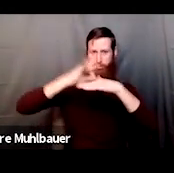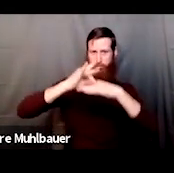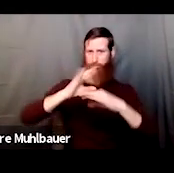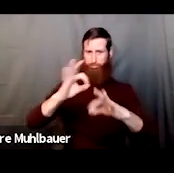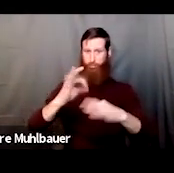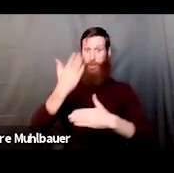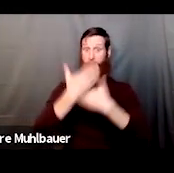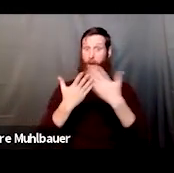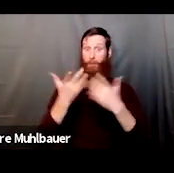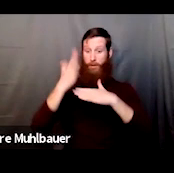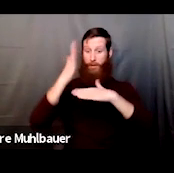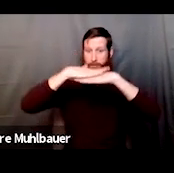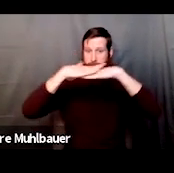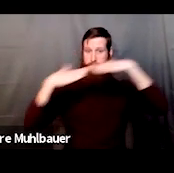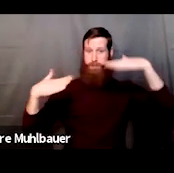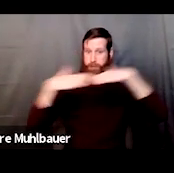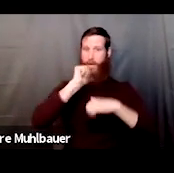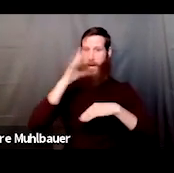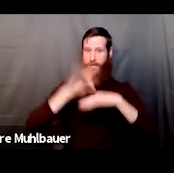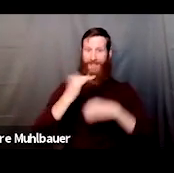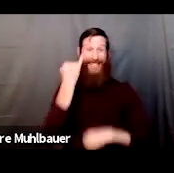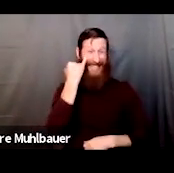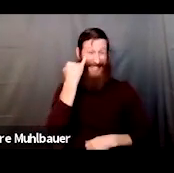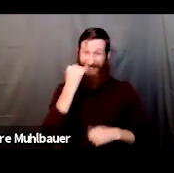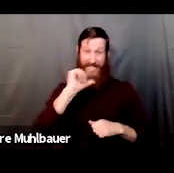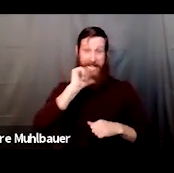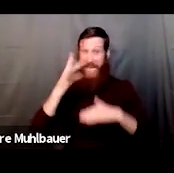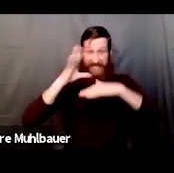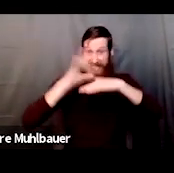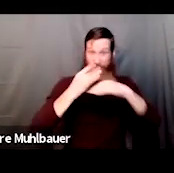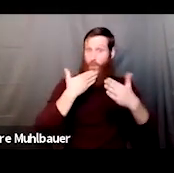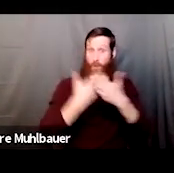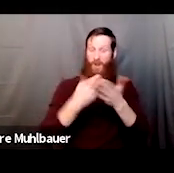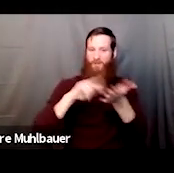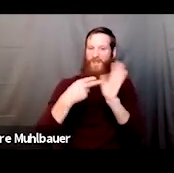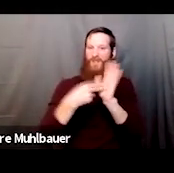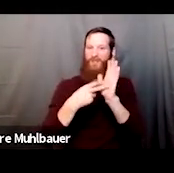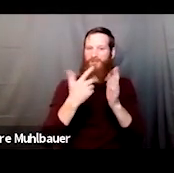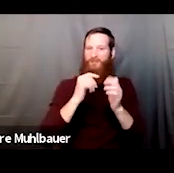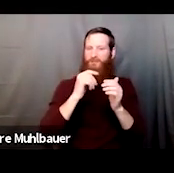and when we have layers that do not stick together well, we have unstable snow, and that is when we start to see avalanches.